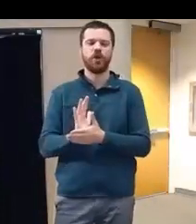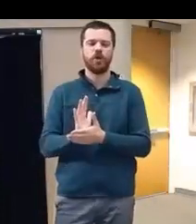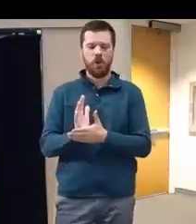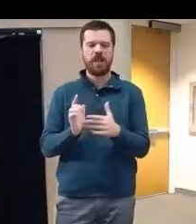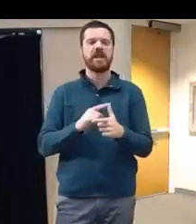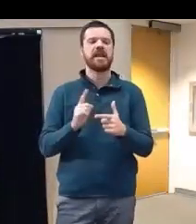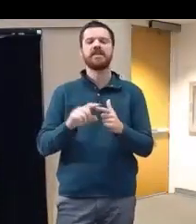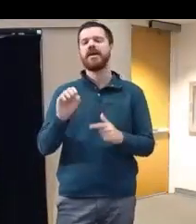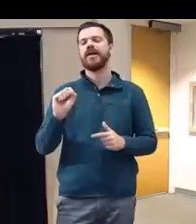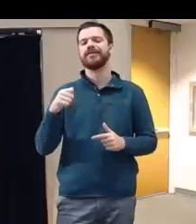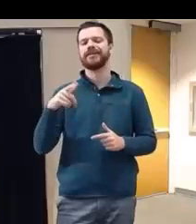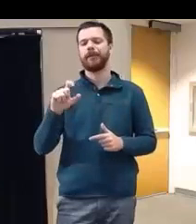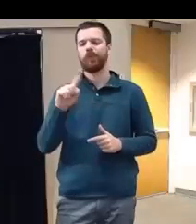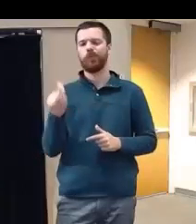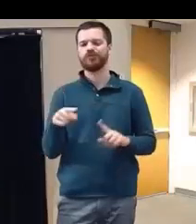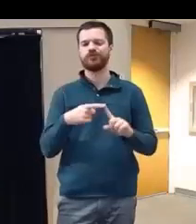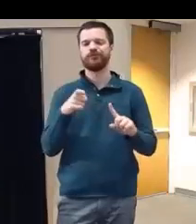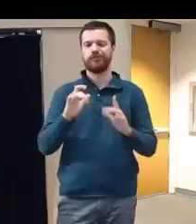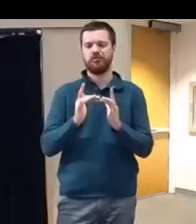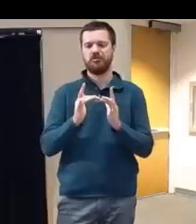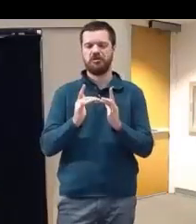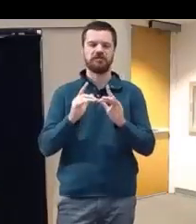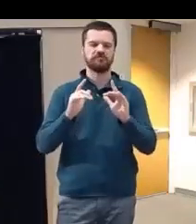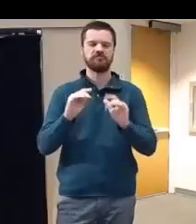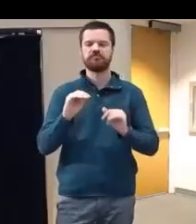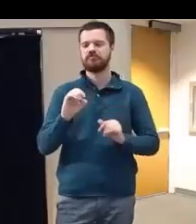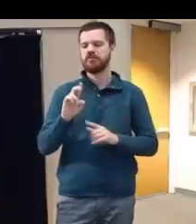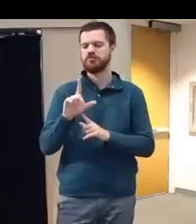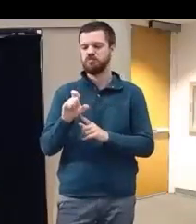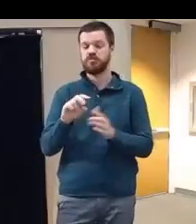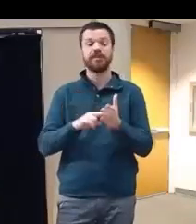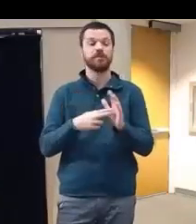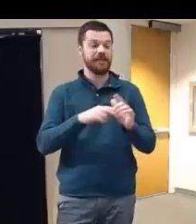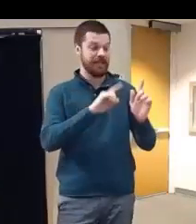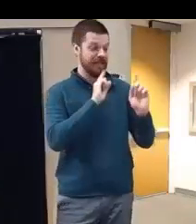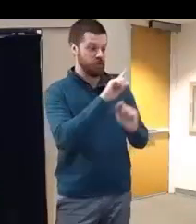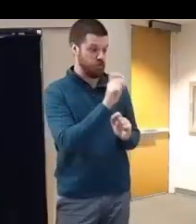sample question of the learning module so folks can answer the question and they get real-time